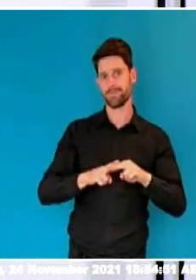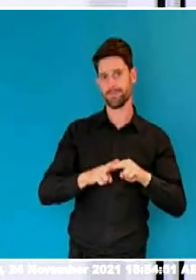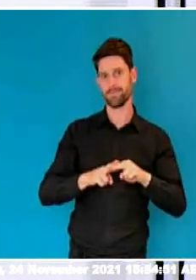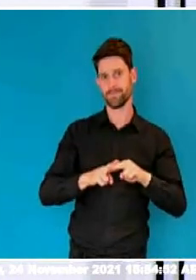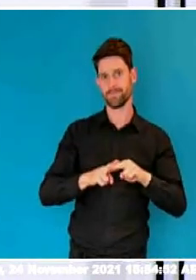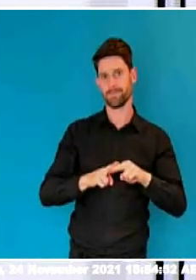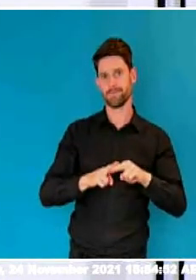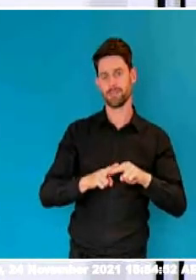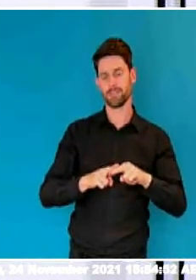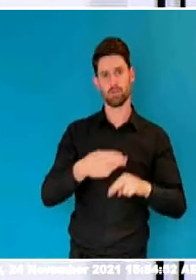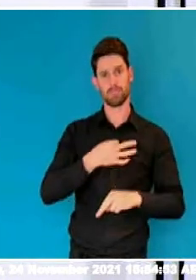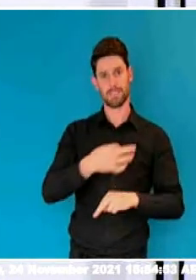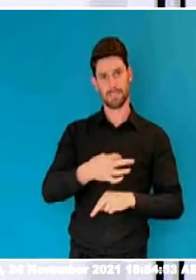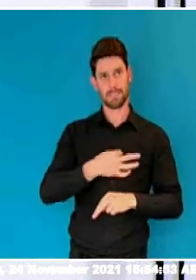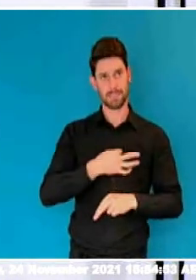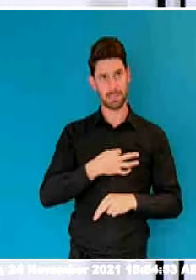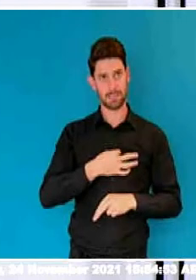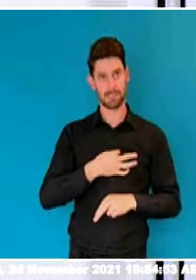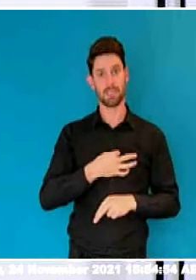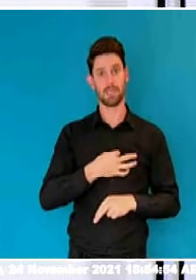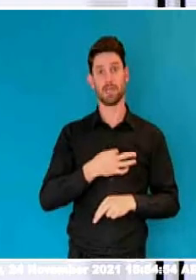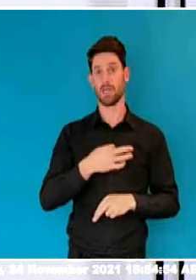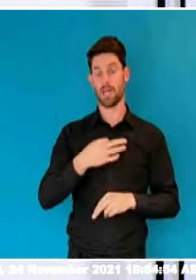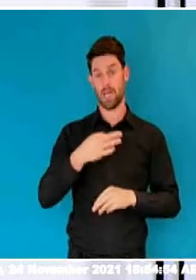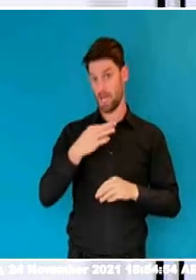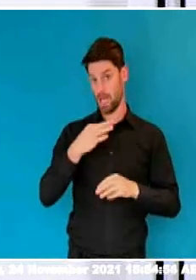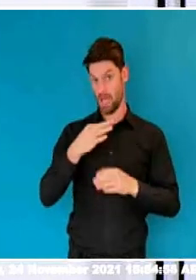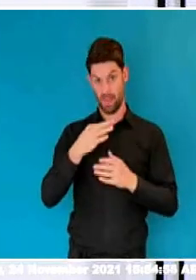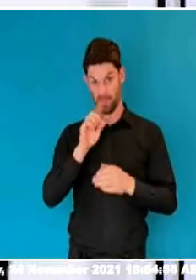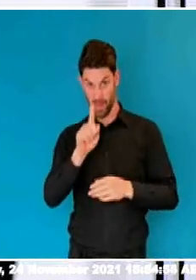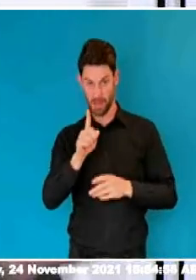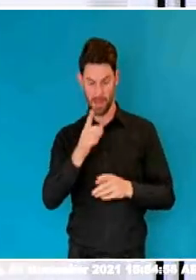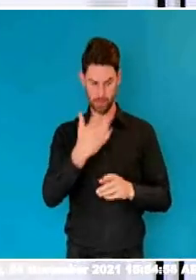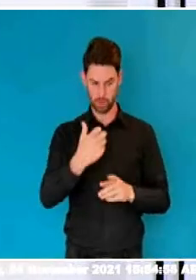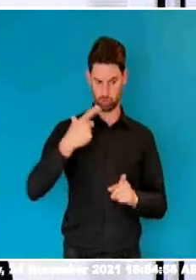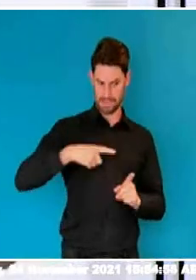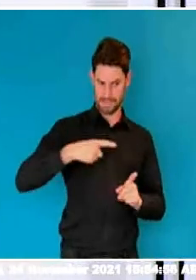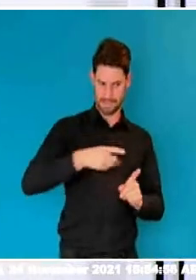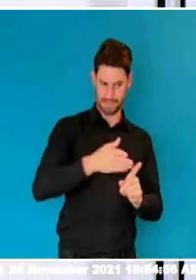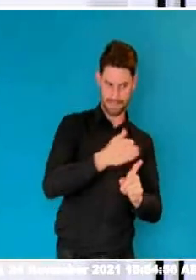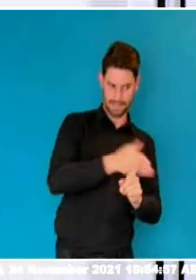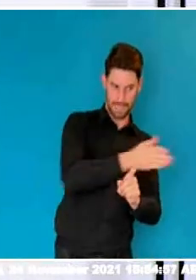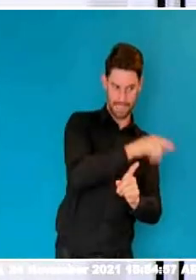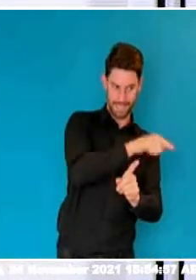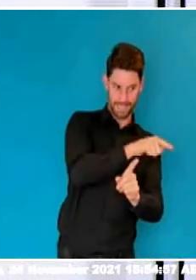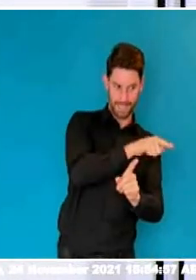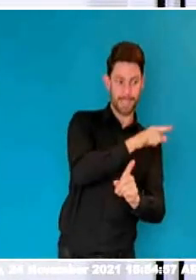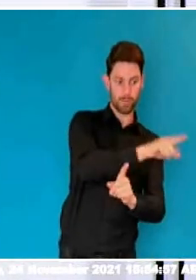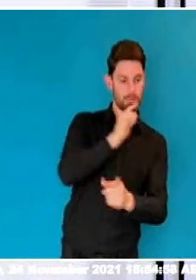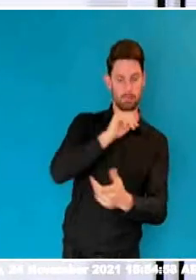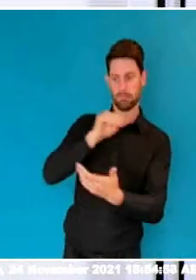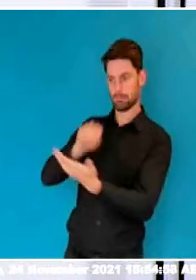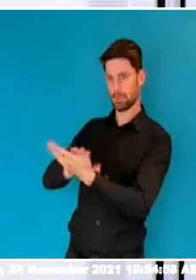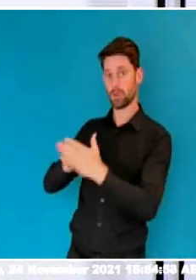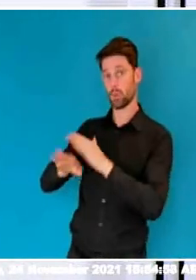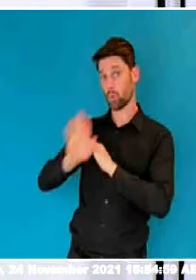particular factor contributed, it would be captured and then that would be analysed? Yes, that is correct.